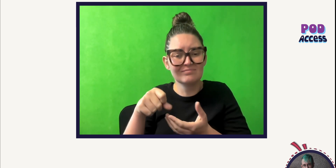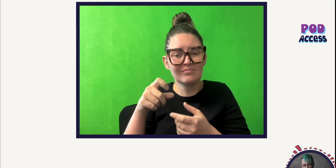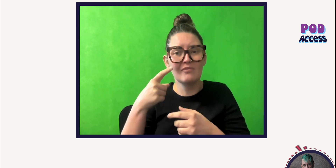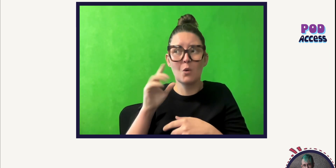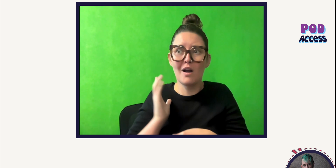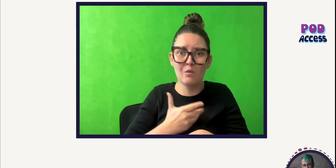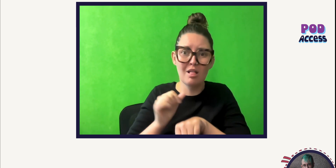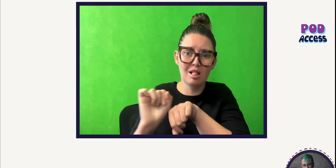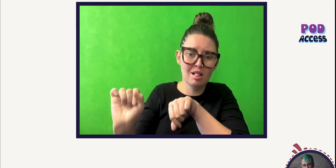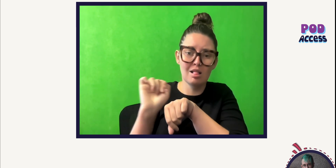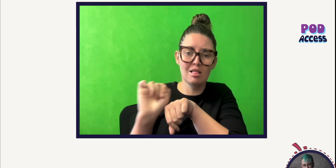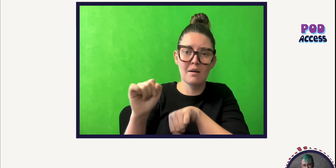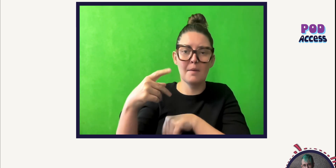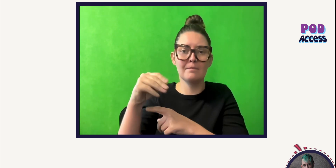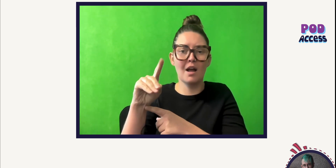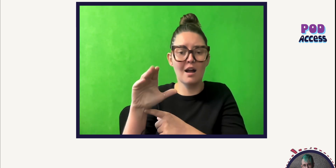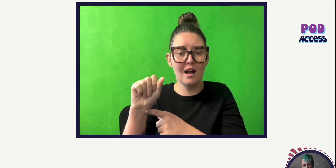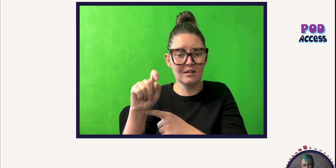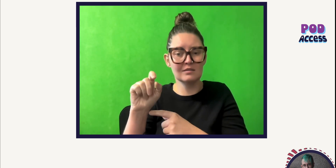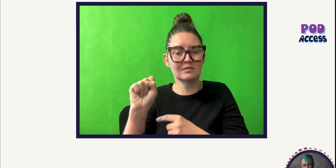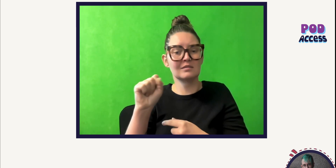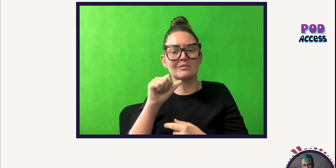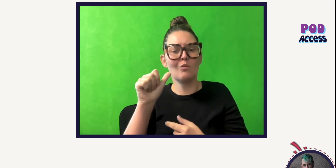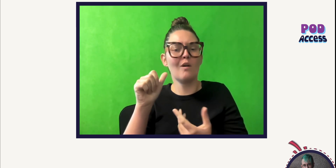or monetization or whatever other markers capitalism